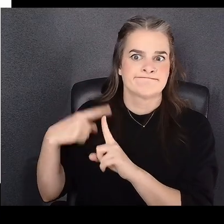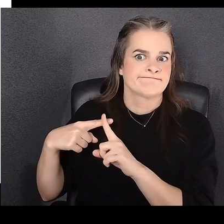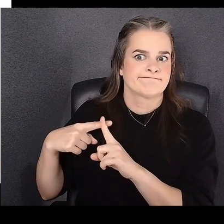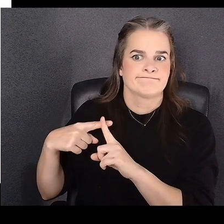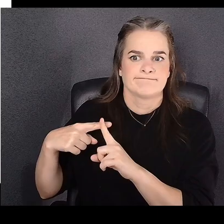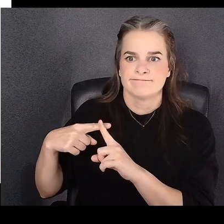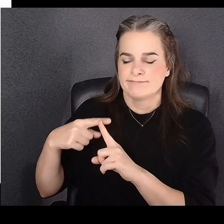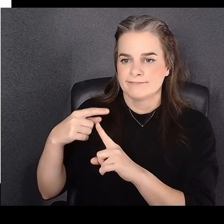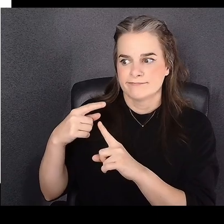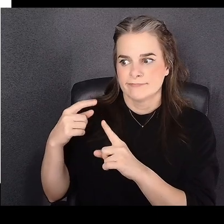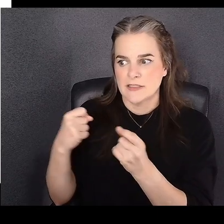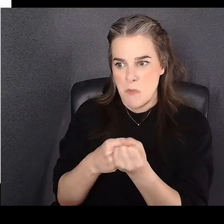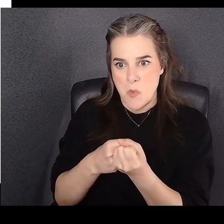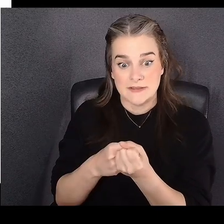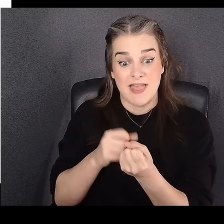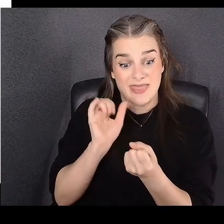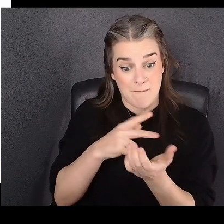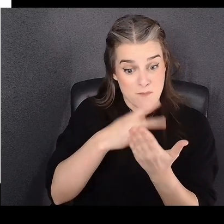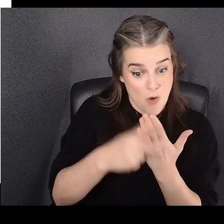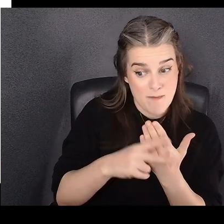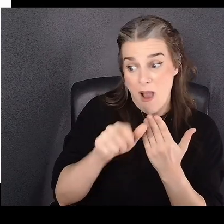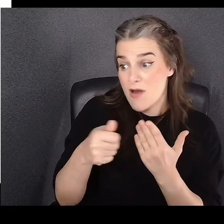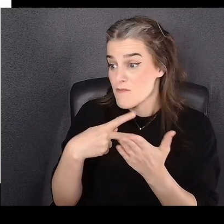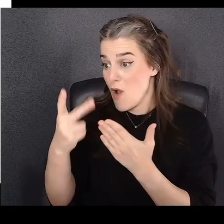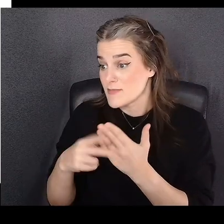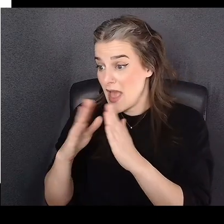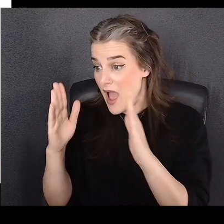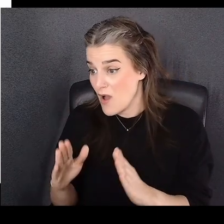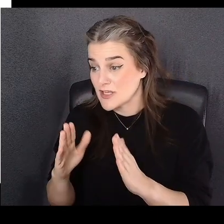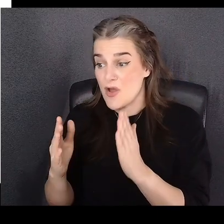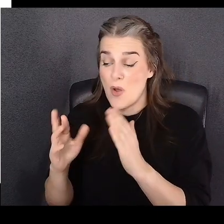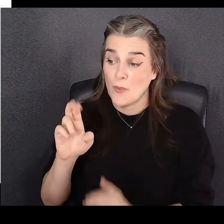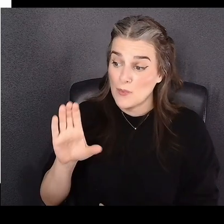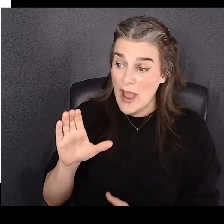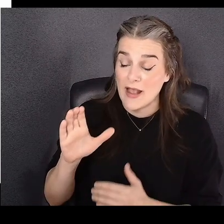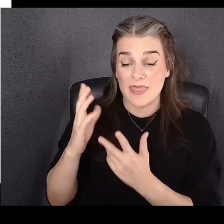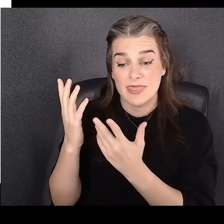and the programs in the House as far as rec therapy goes, or working with an OT for access to things,